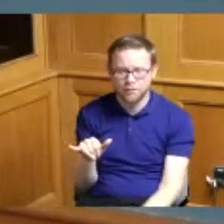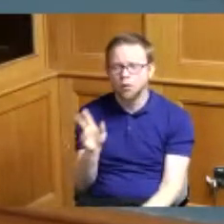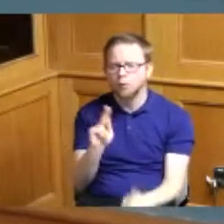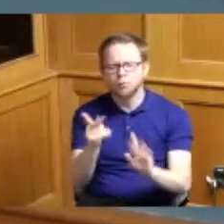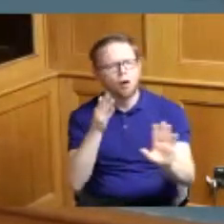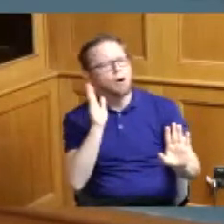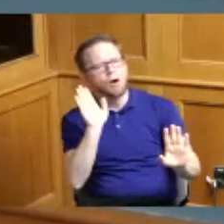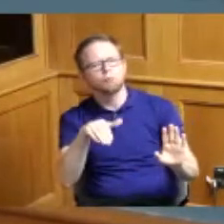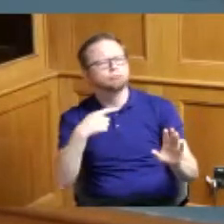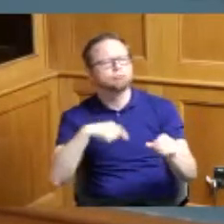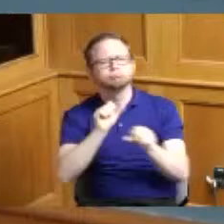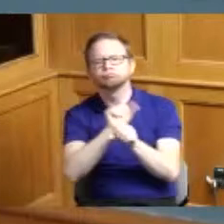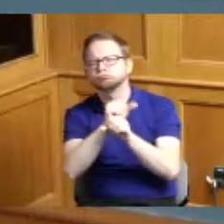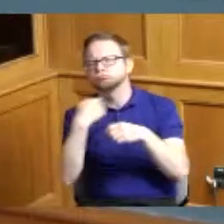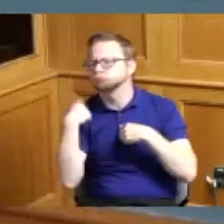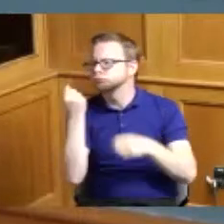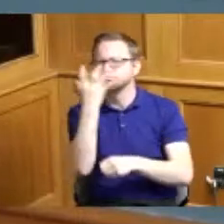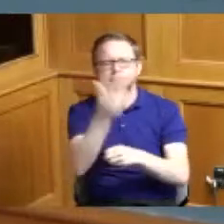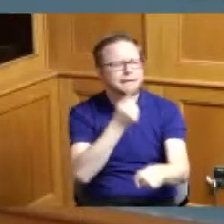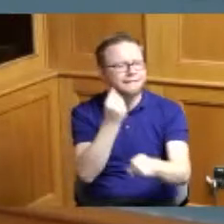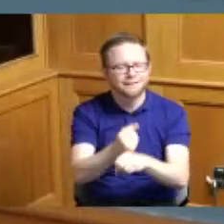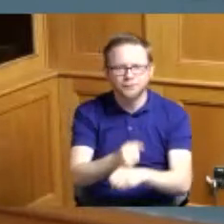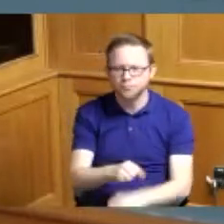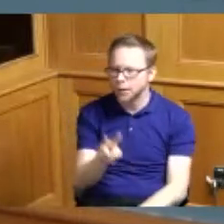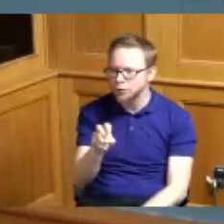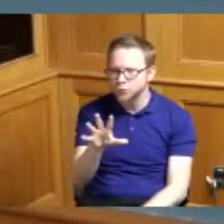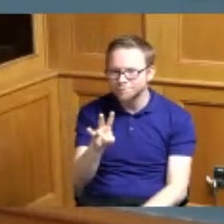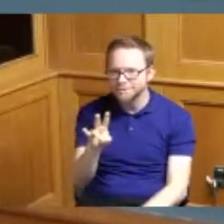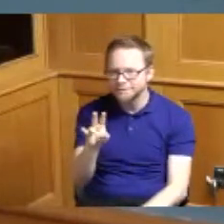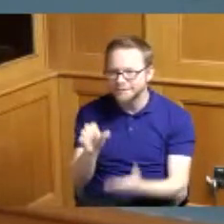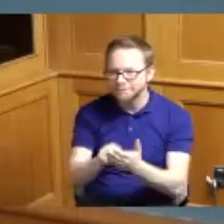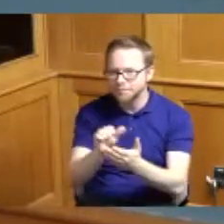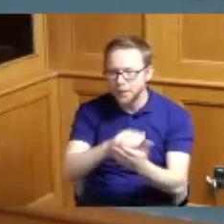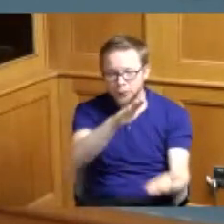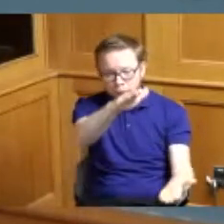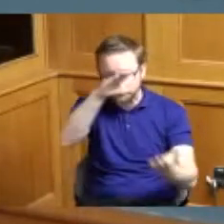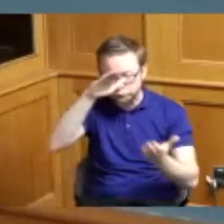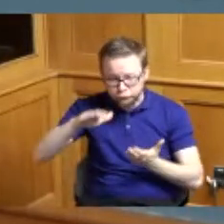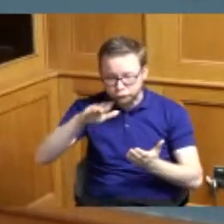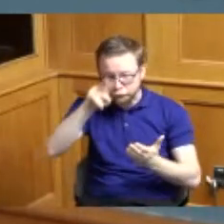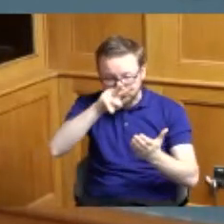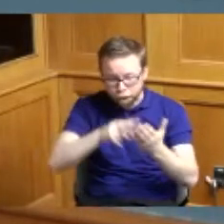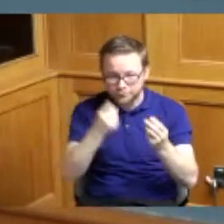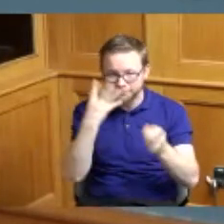working on this for years we didn't have these 257 pages for years we got that in for 48 hours